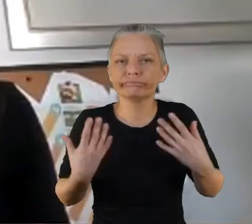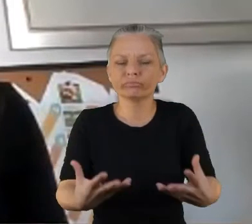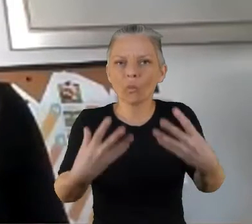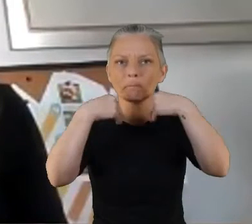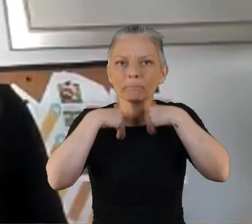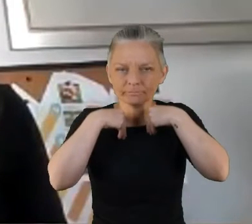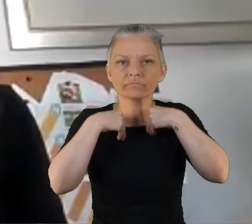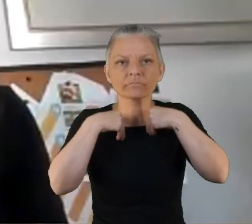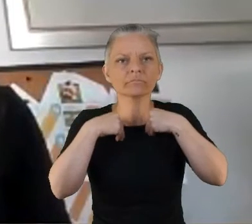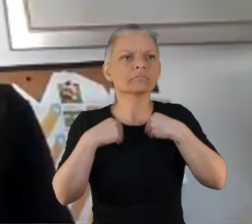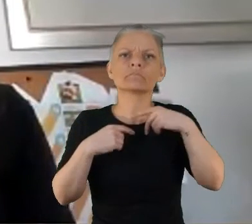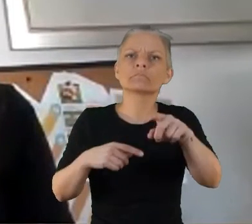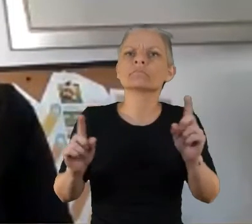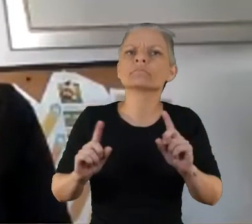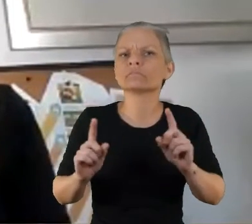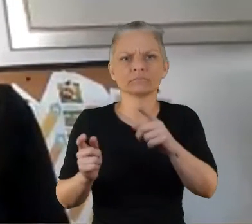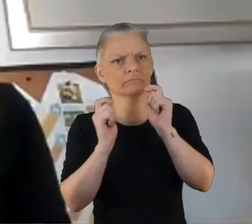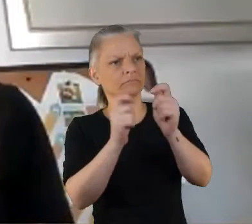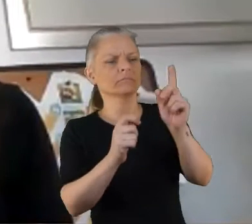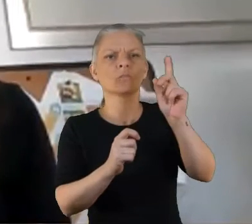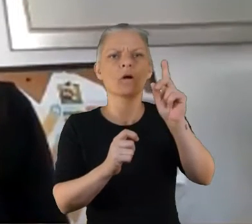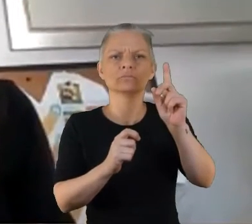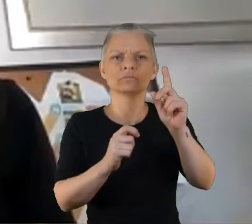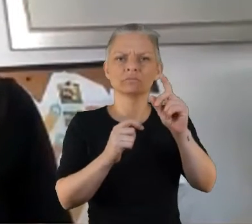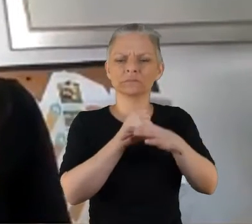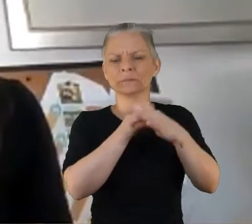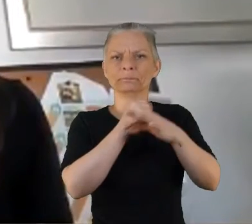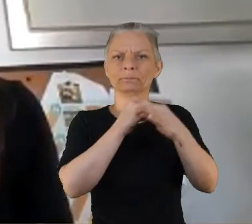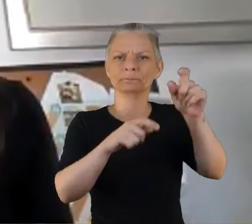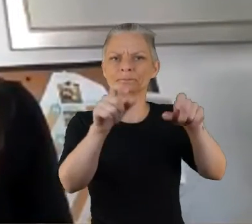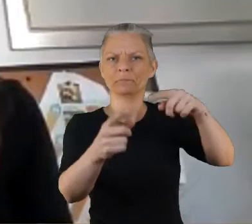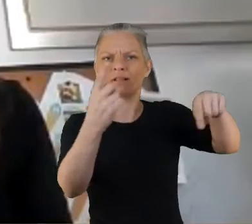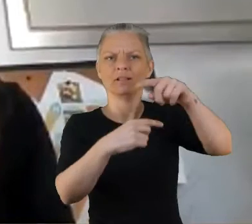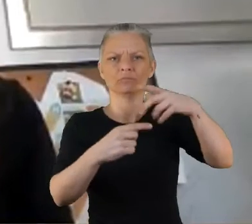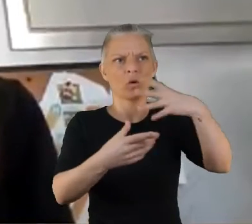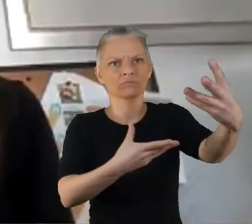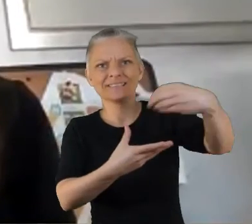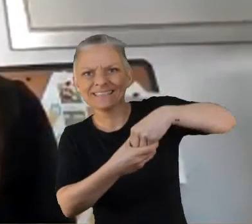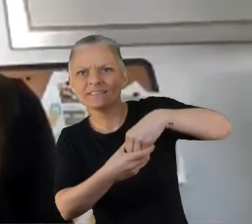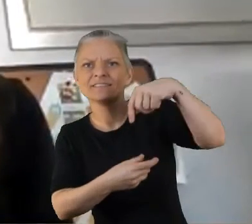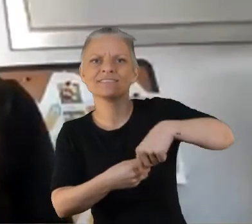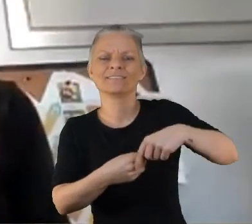What would be, if you could give your top tips to anybody out there wanting to dip into doing peer